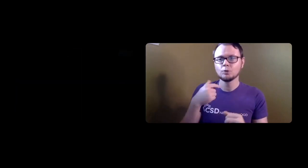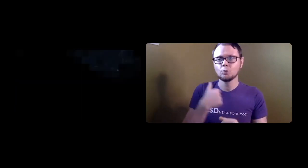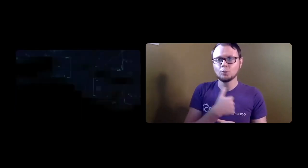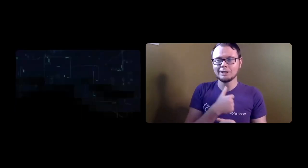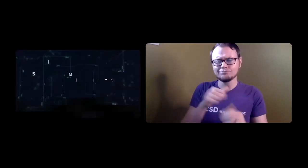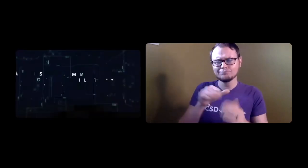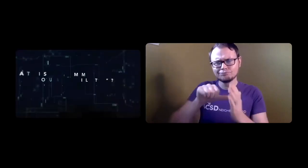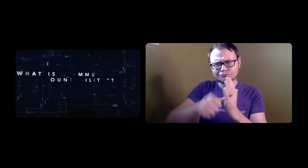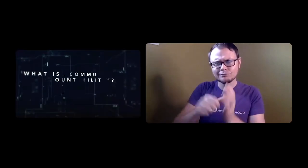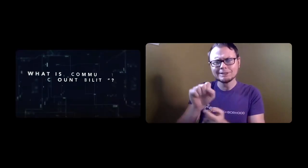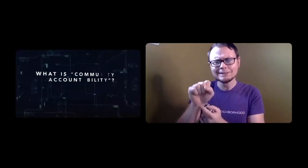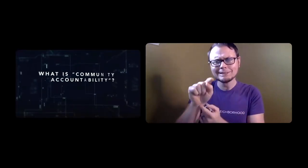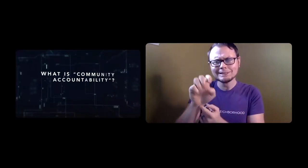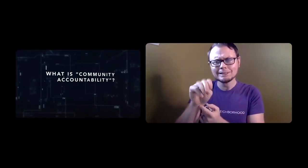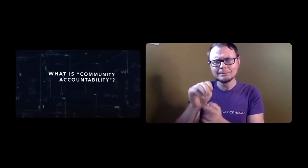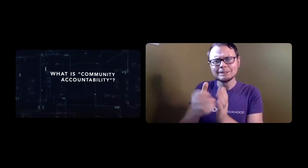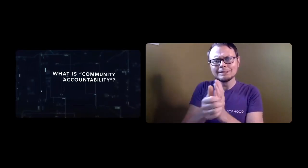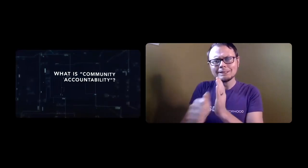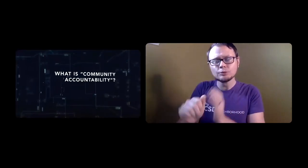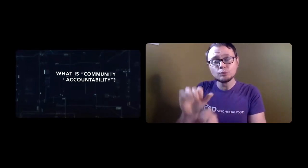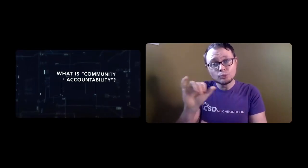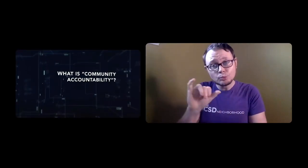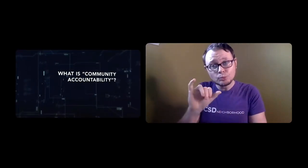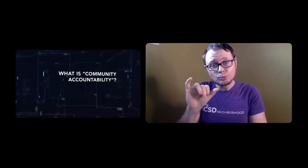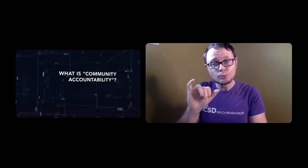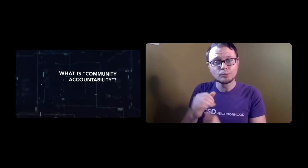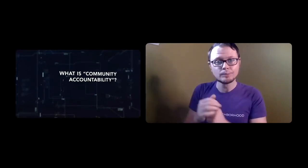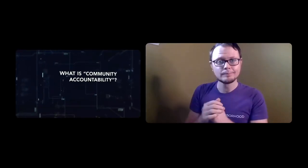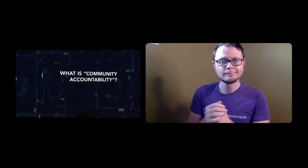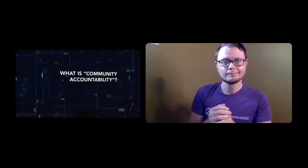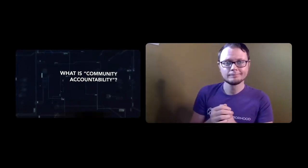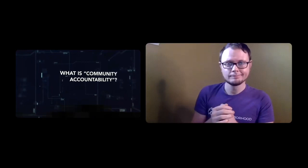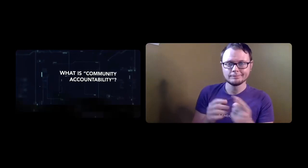Here is another example.